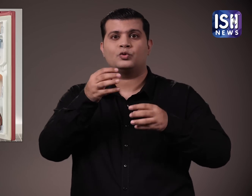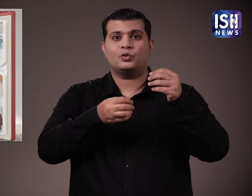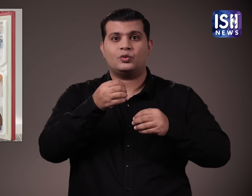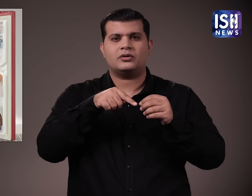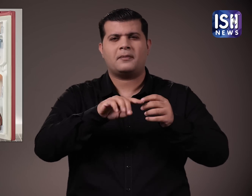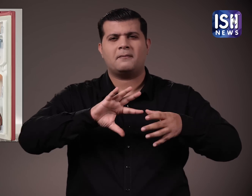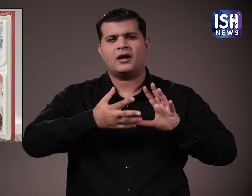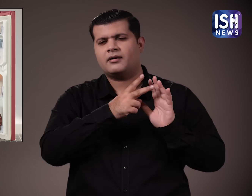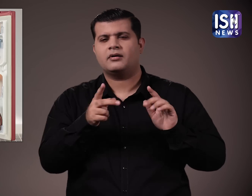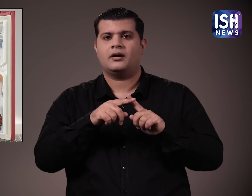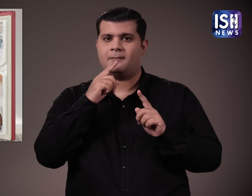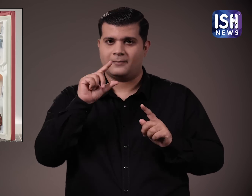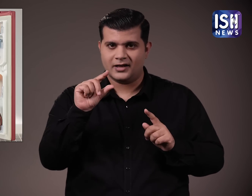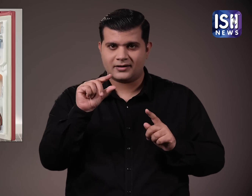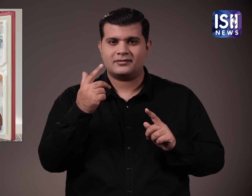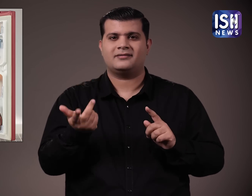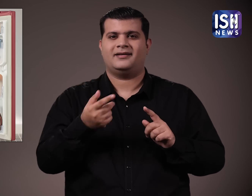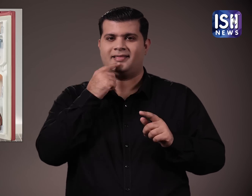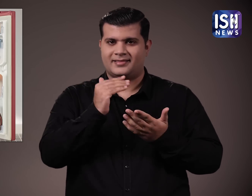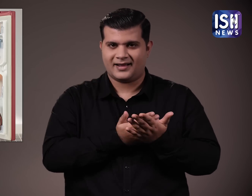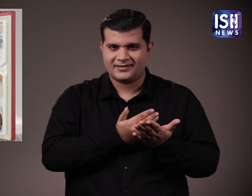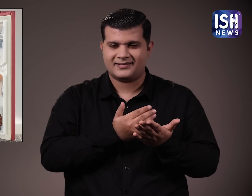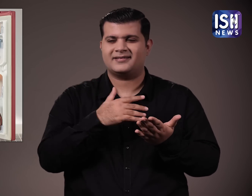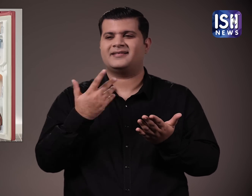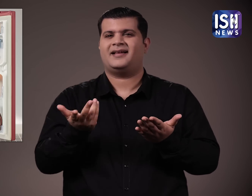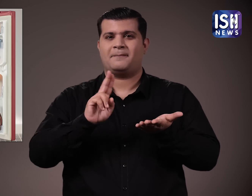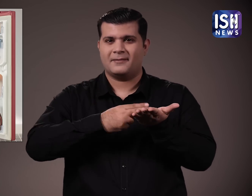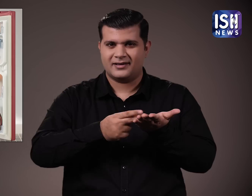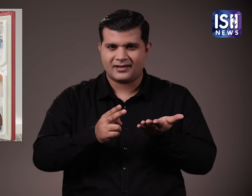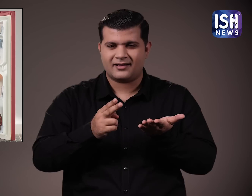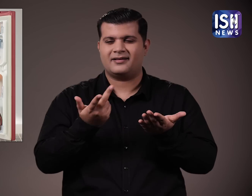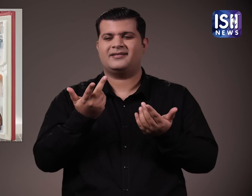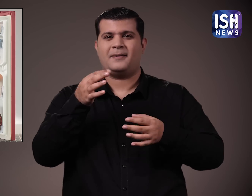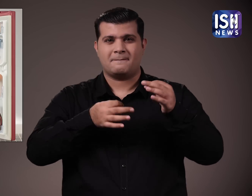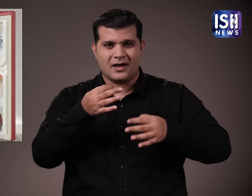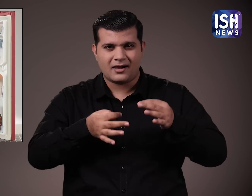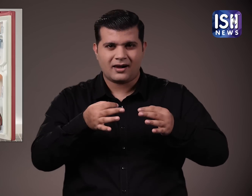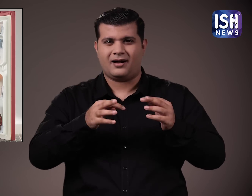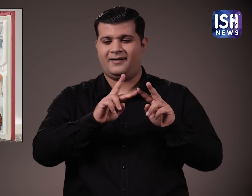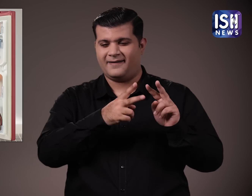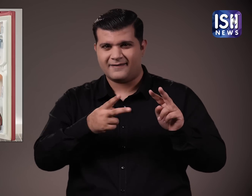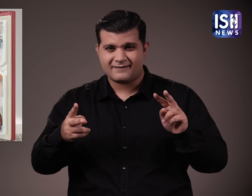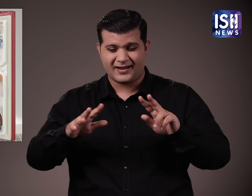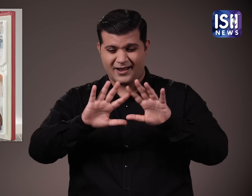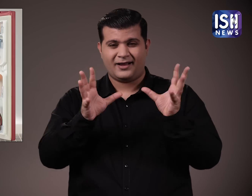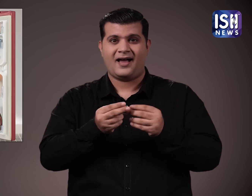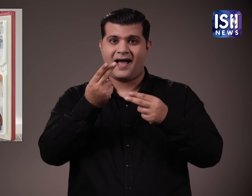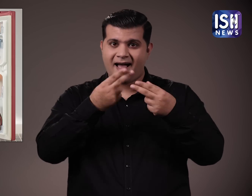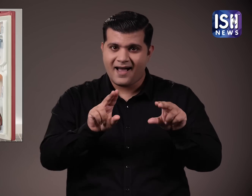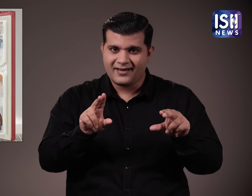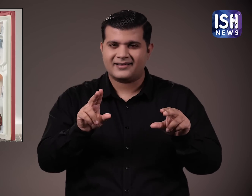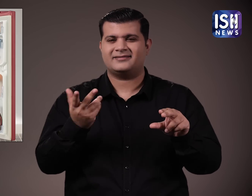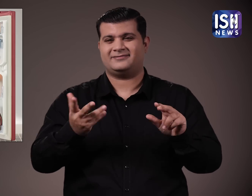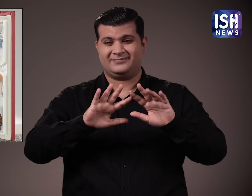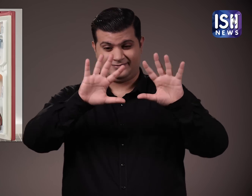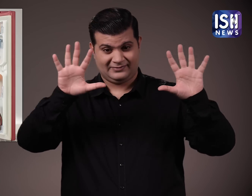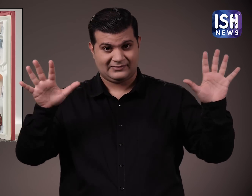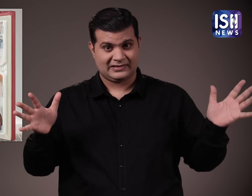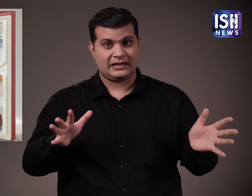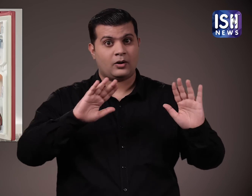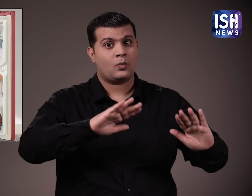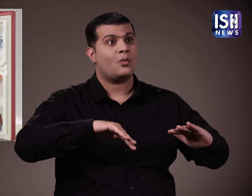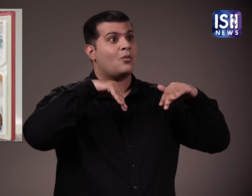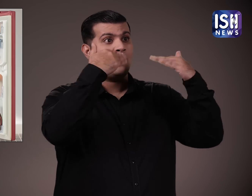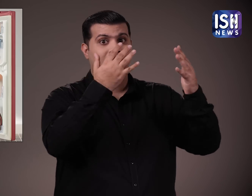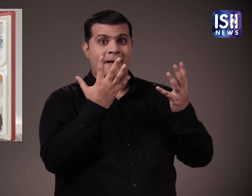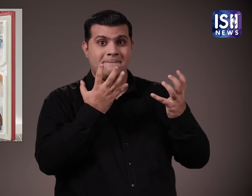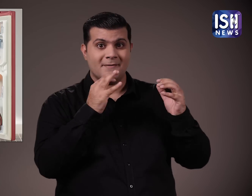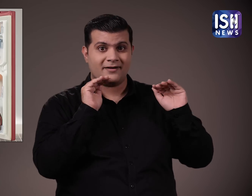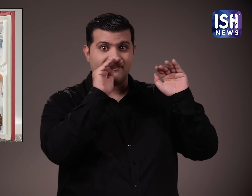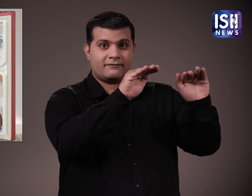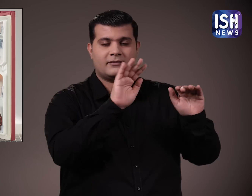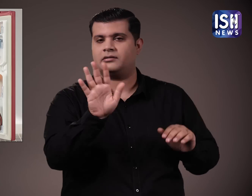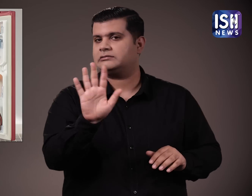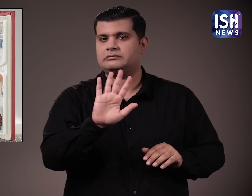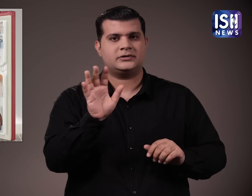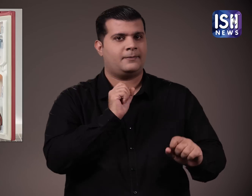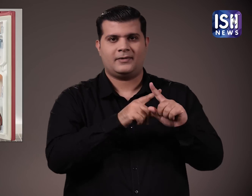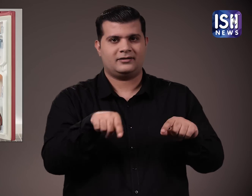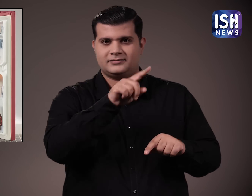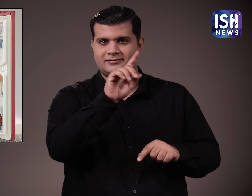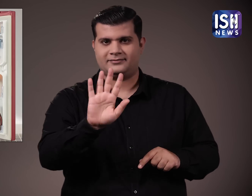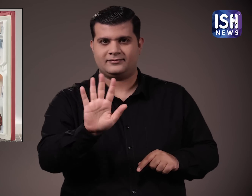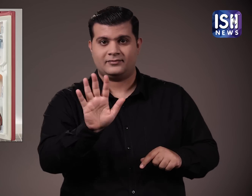milk and milk products like paneer, curd and butter, eggs all these must not be stored in the freezer.